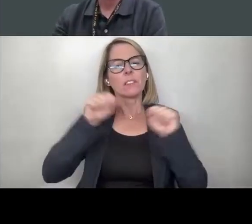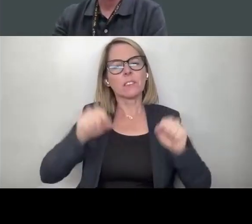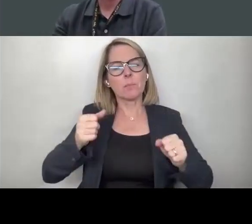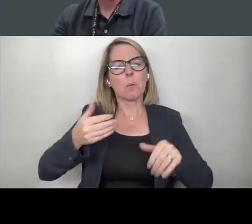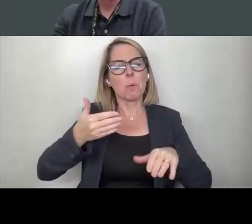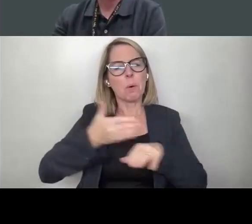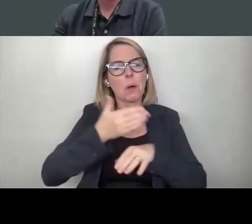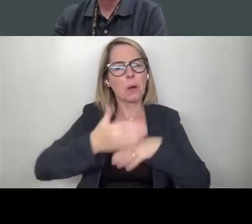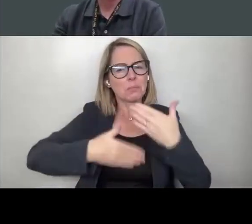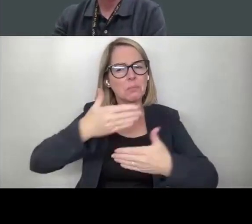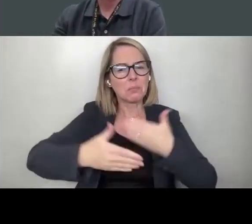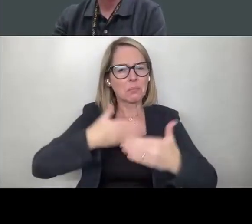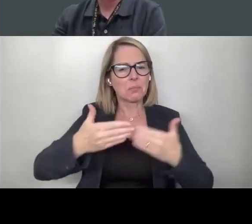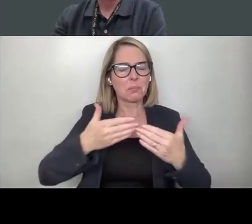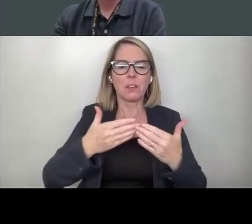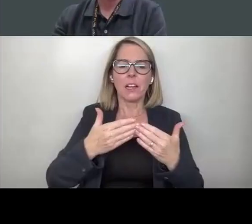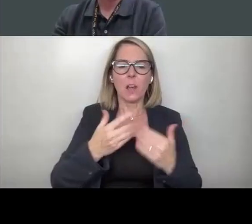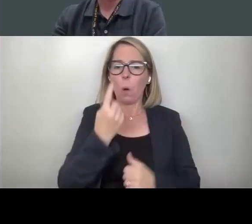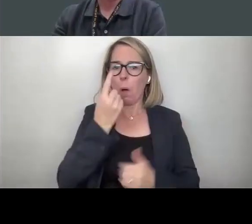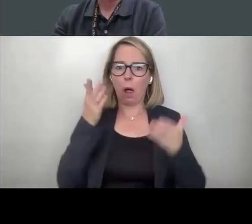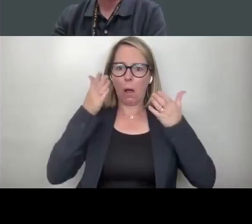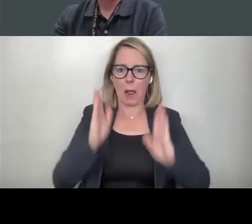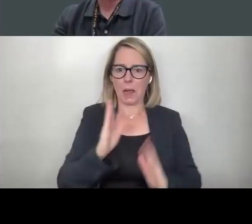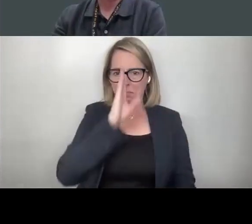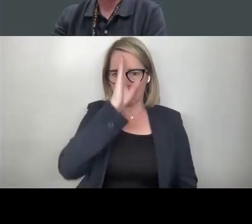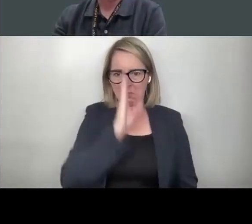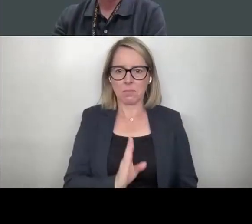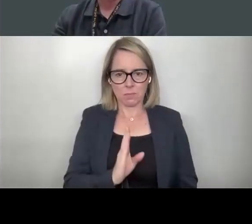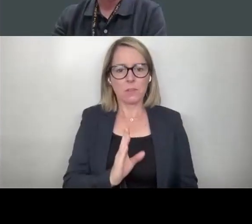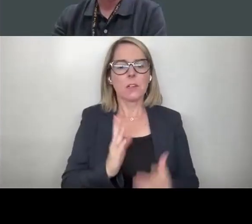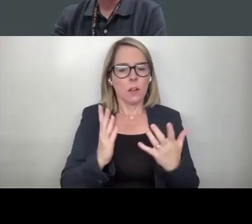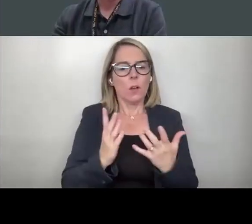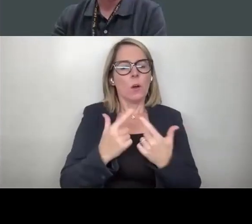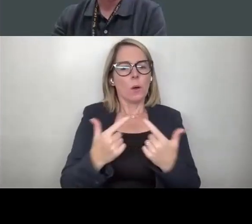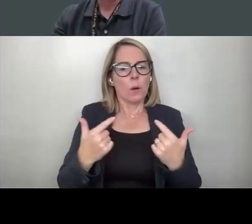person needs to fit into the way that the system operates for them to actually have care a lot of